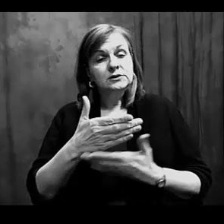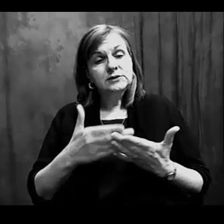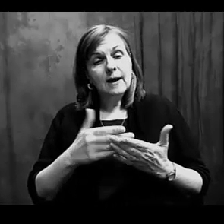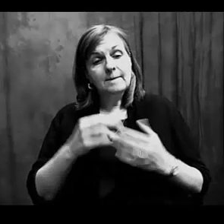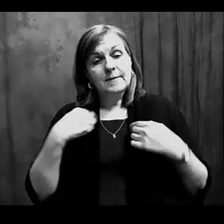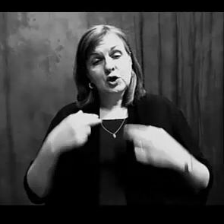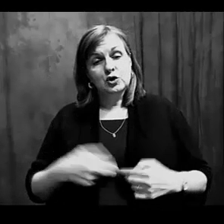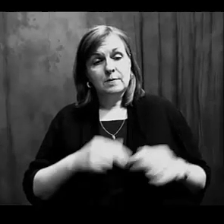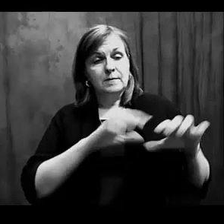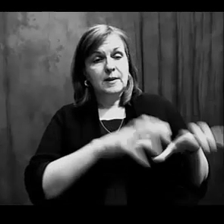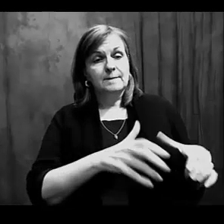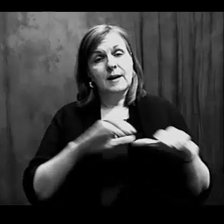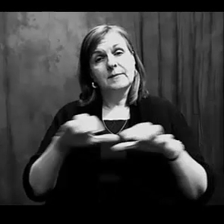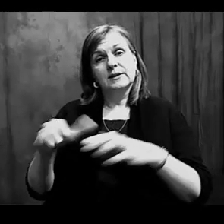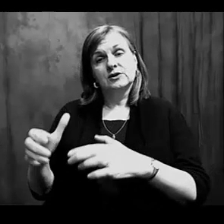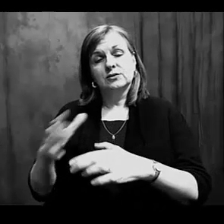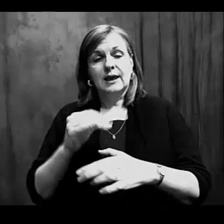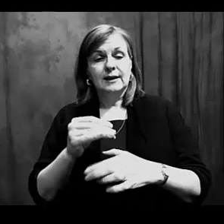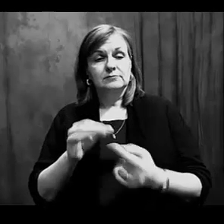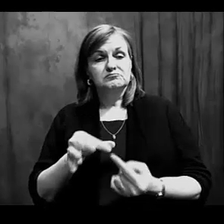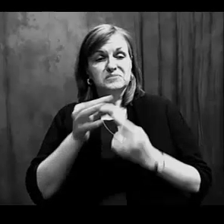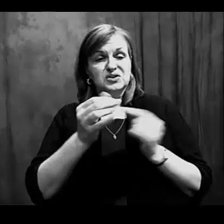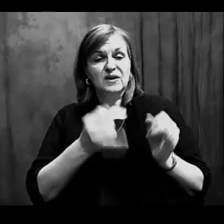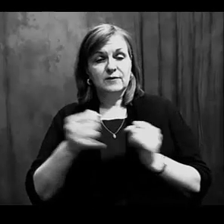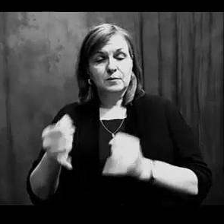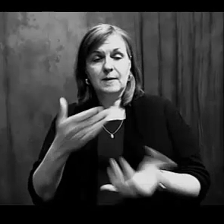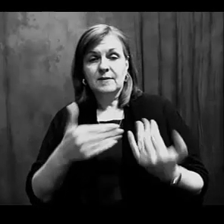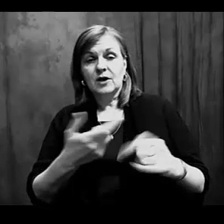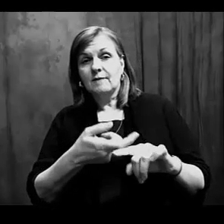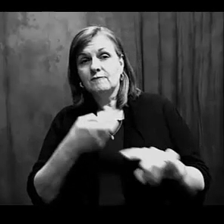and particular